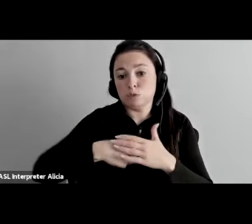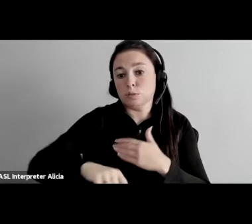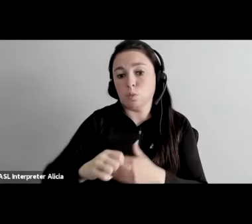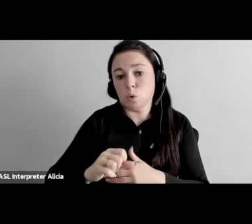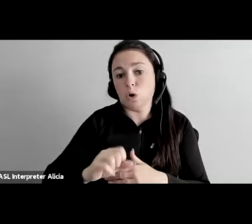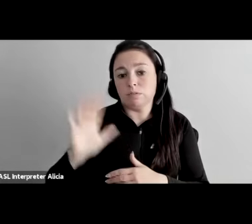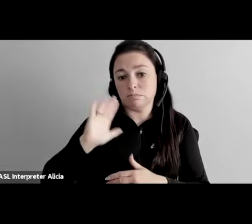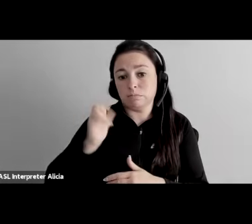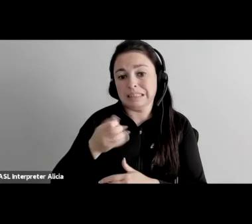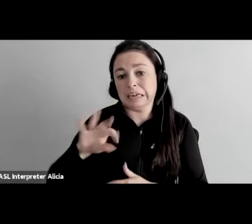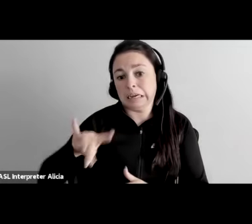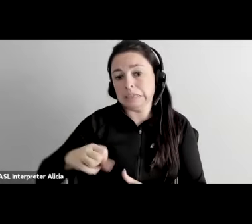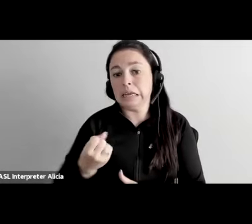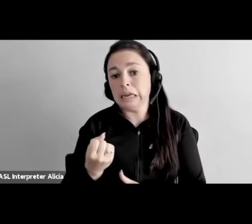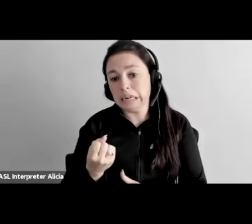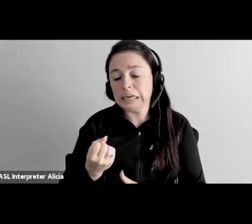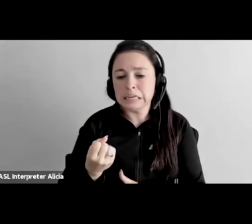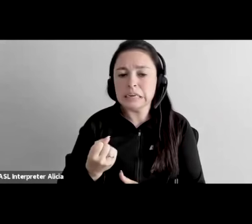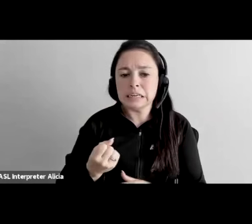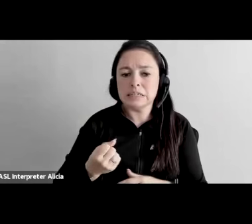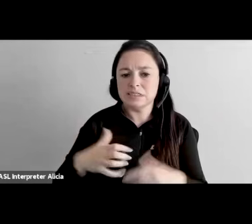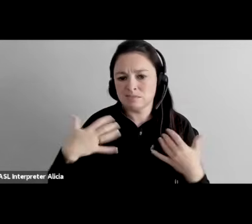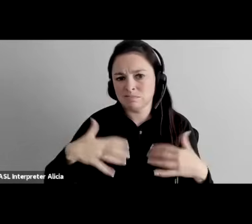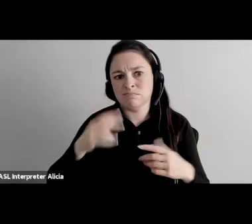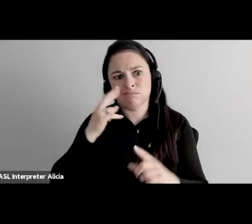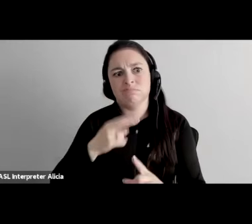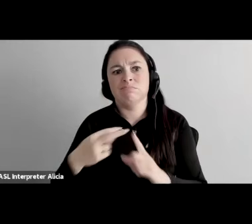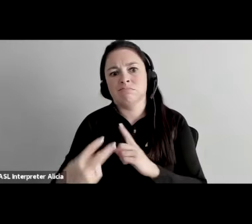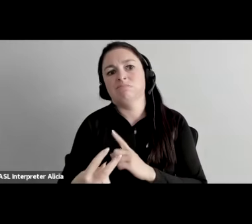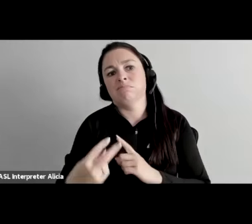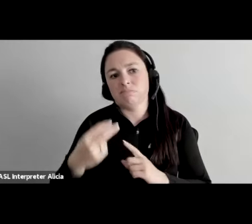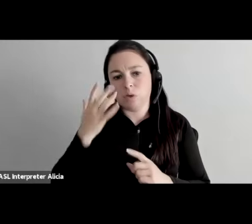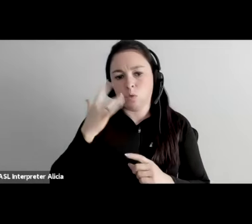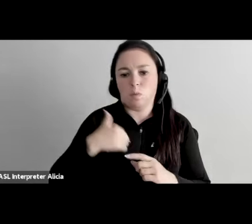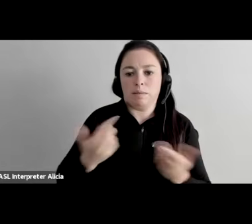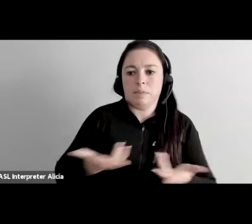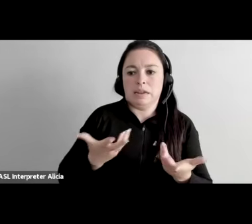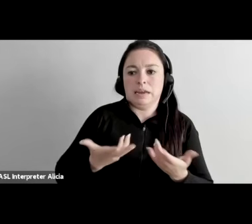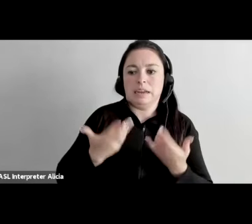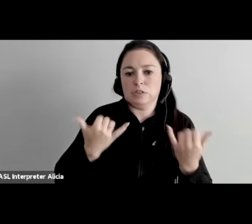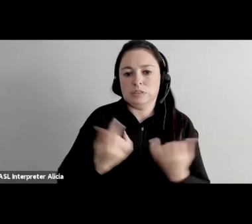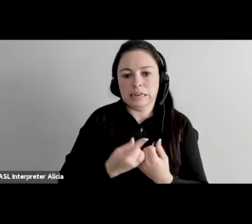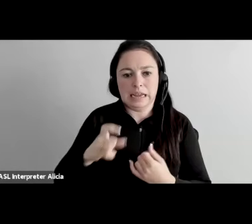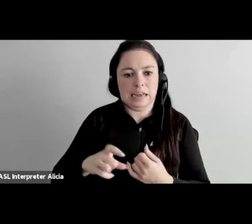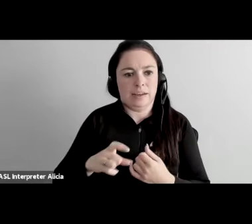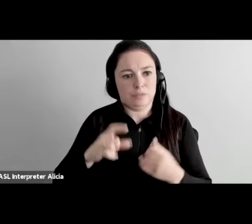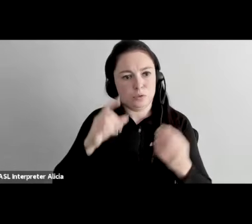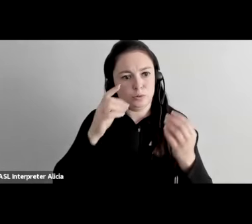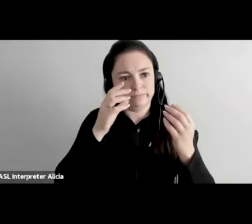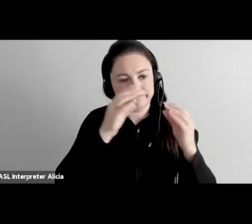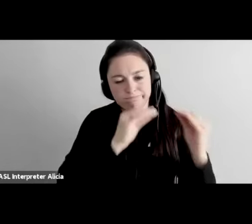This really sits heavy on my heart, and it's a big reason why I'm here today. I am who I needed five years ago, and I'm incredibly